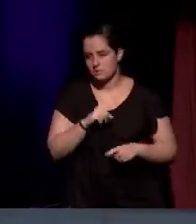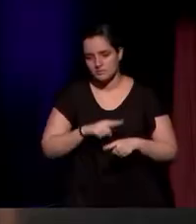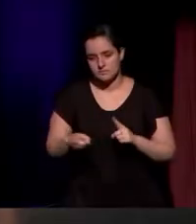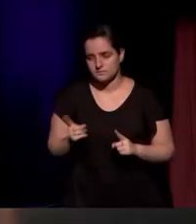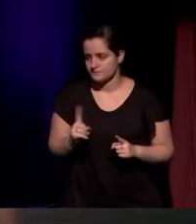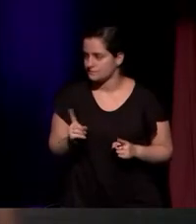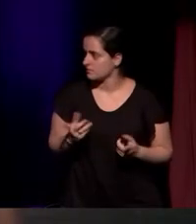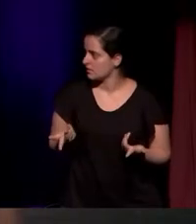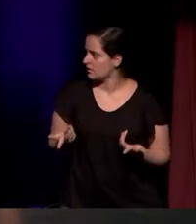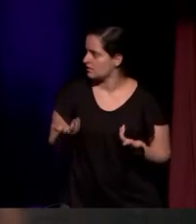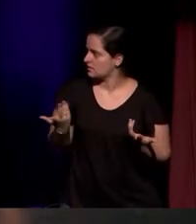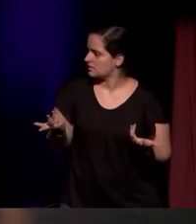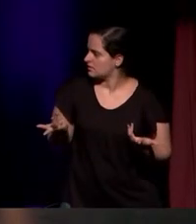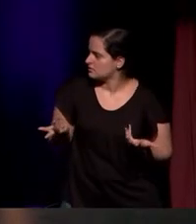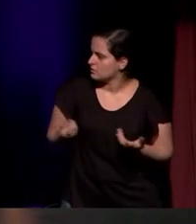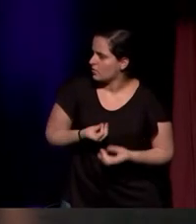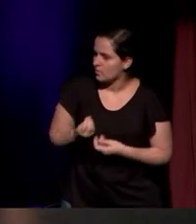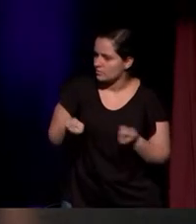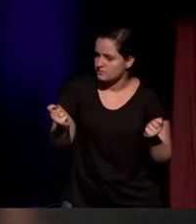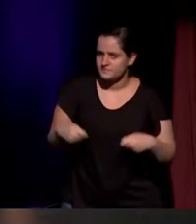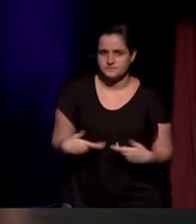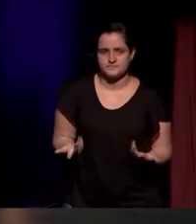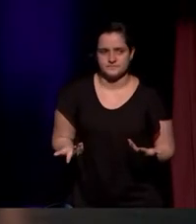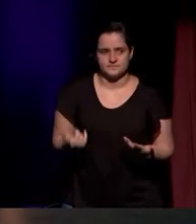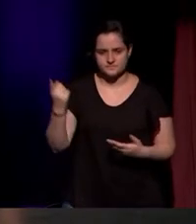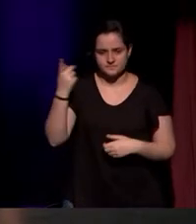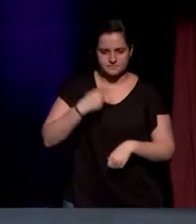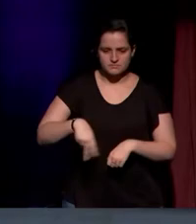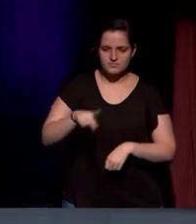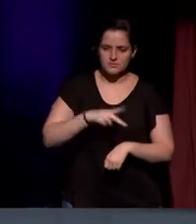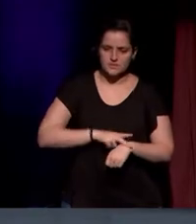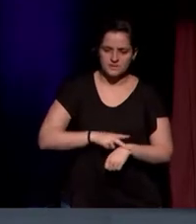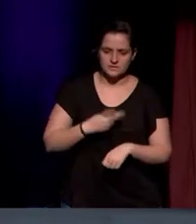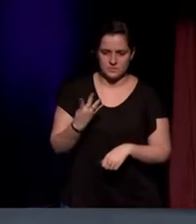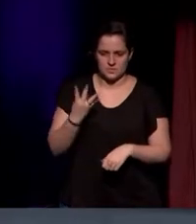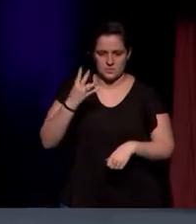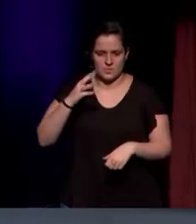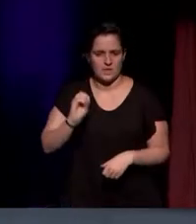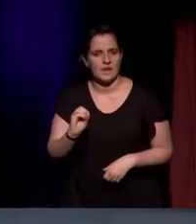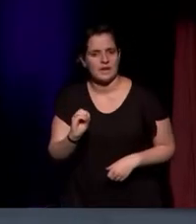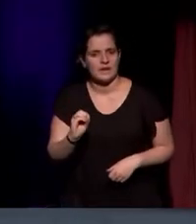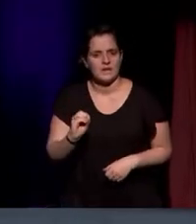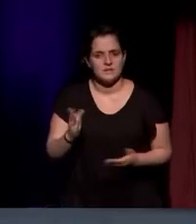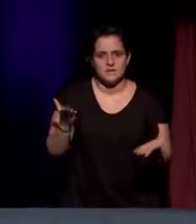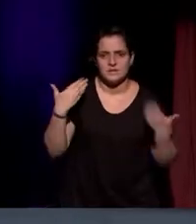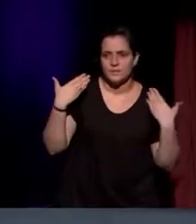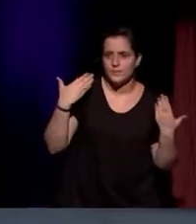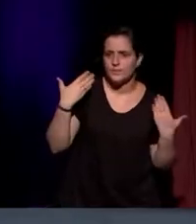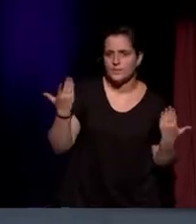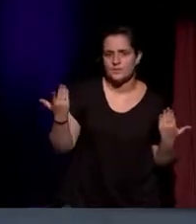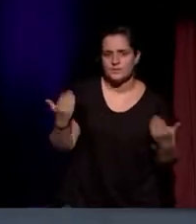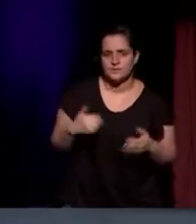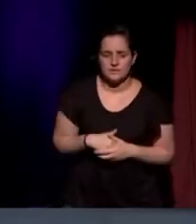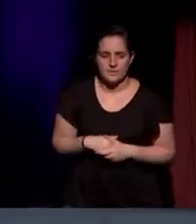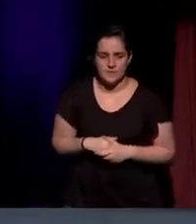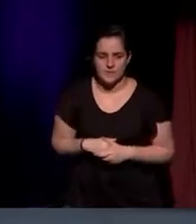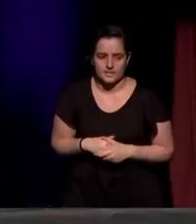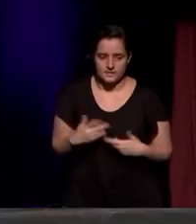How is it possible in that country of 40 and so many degrees and where braids are a cultural feature?